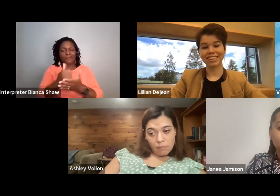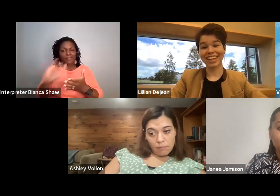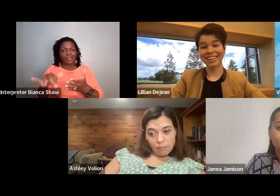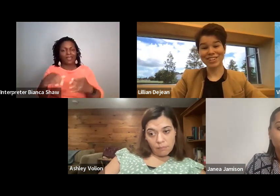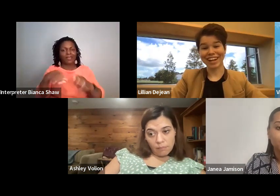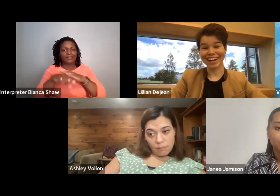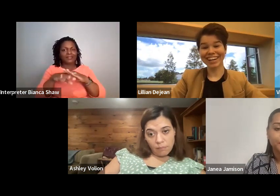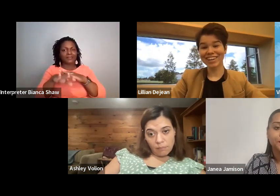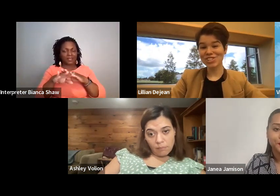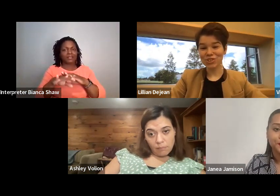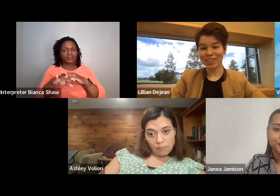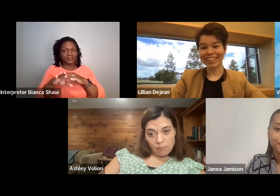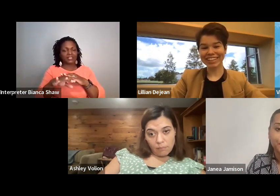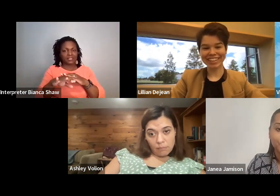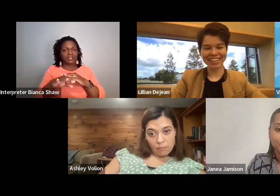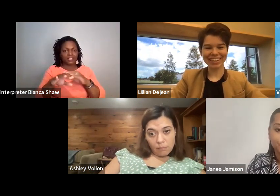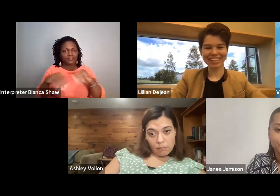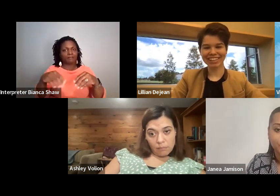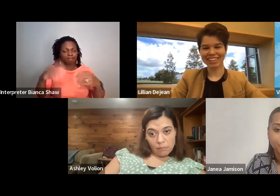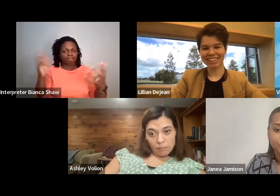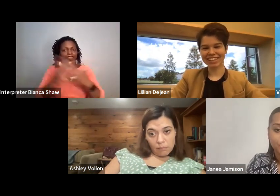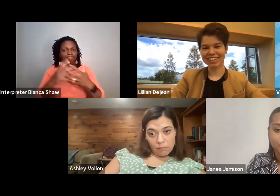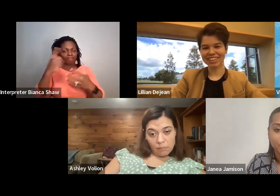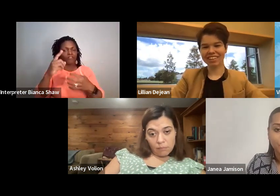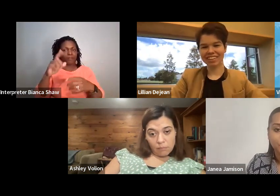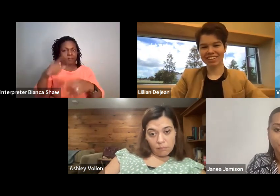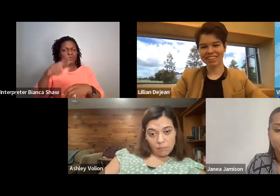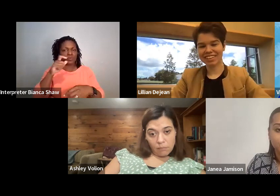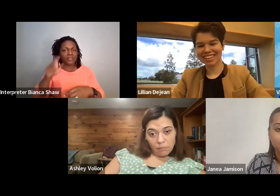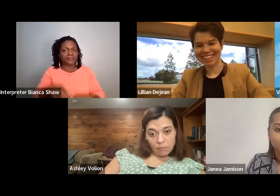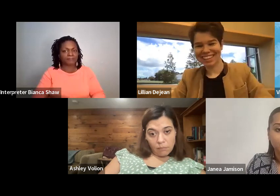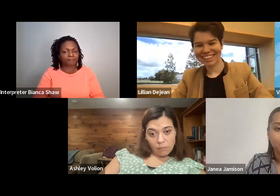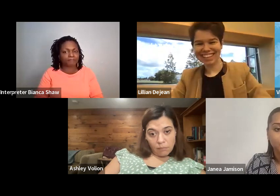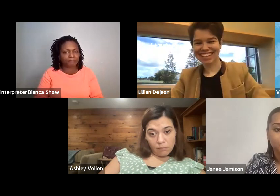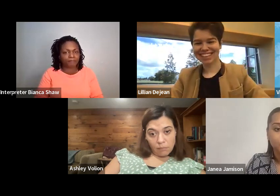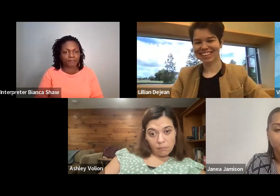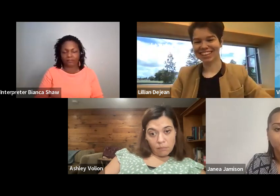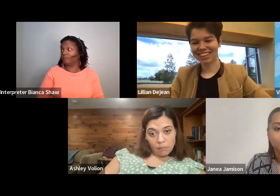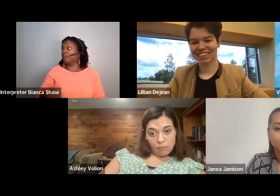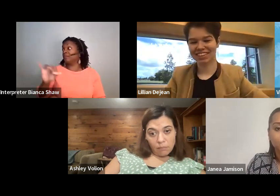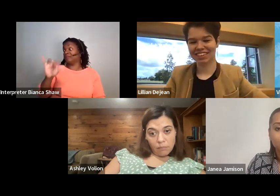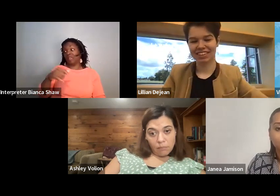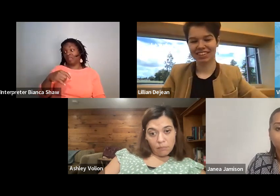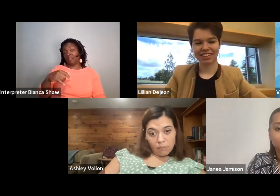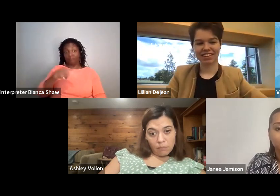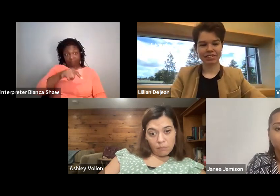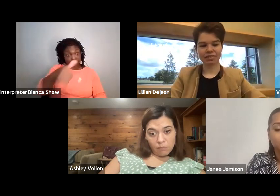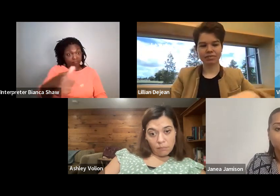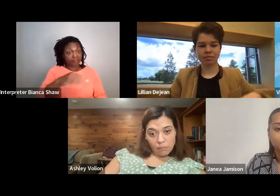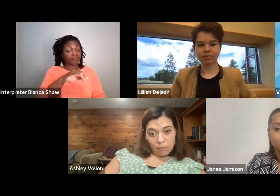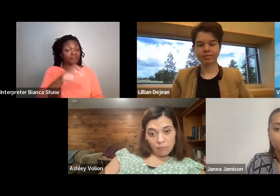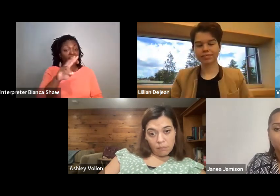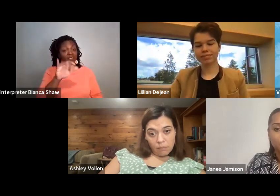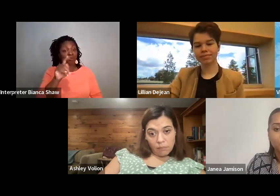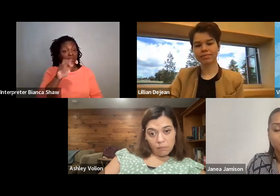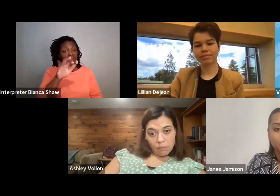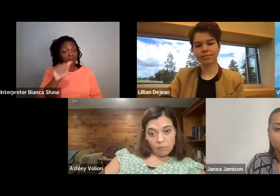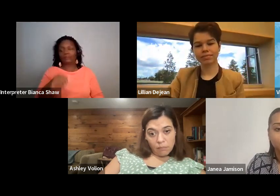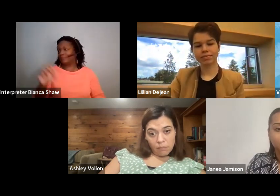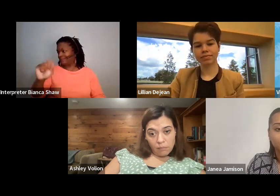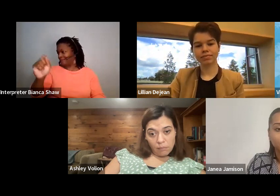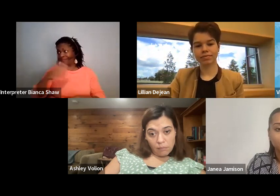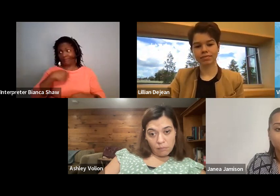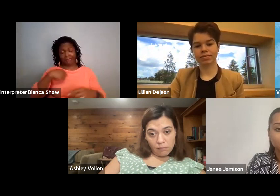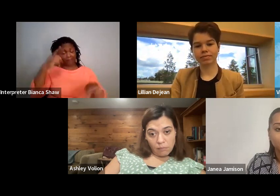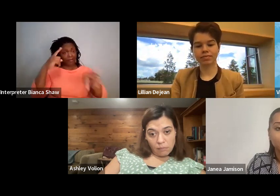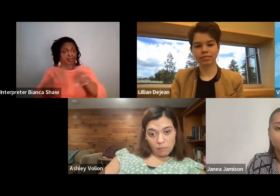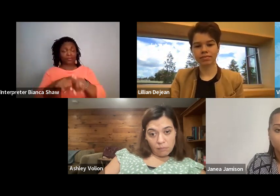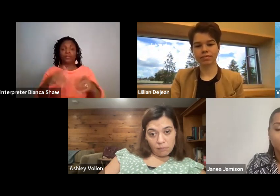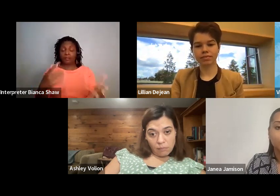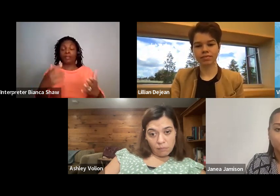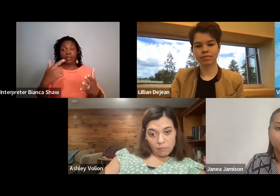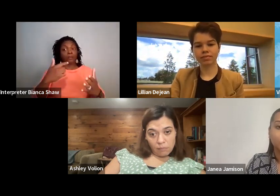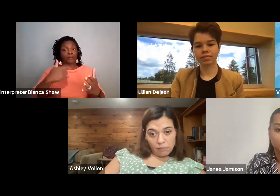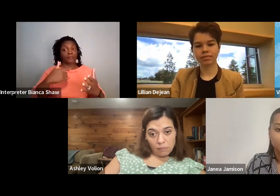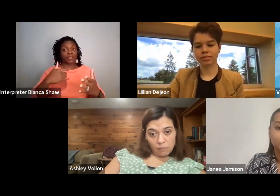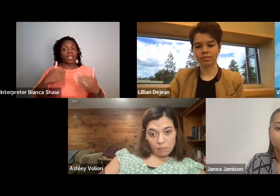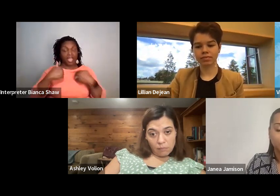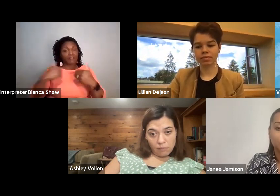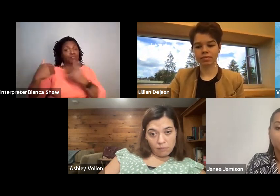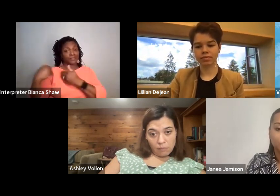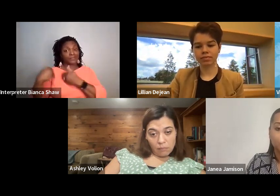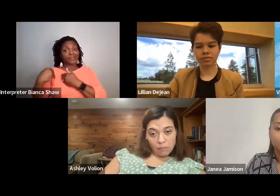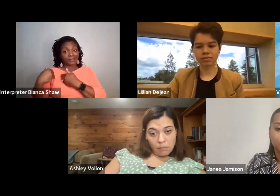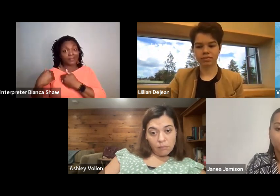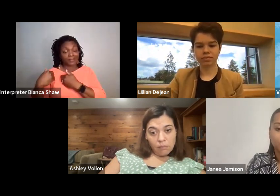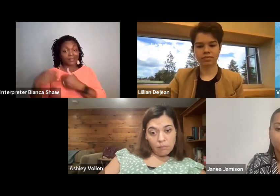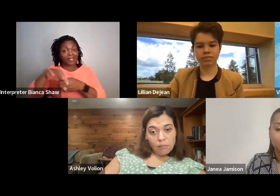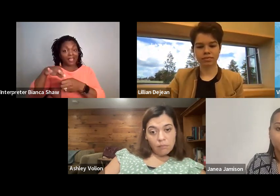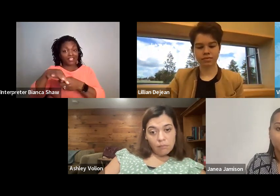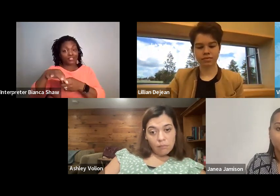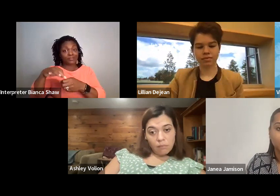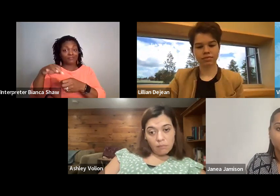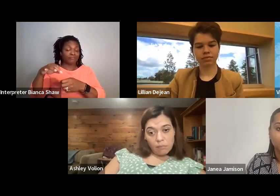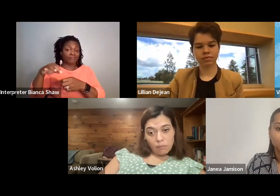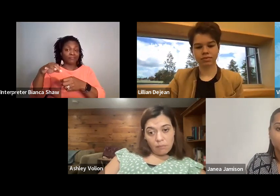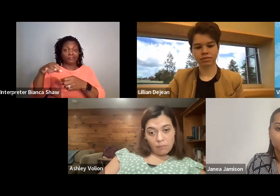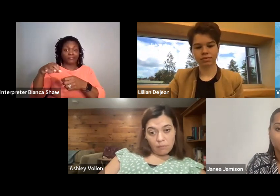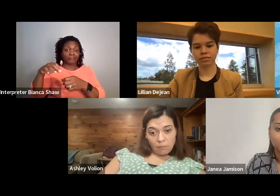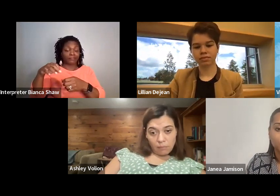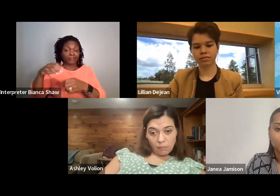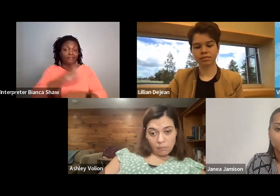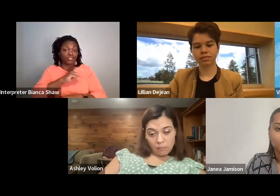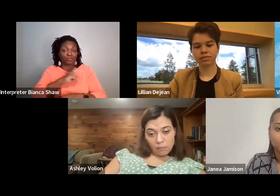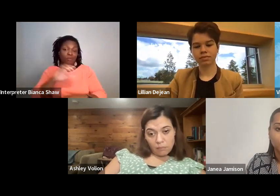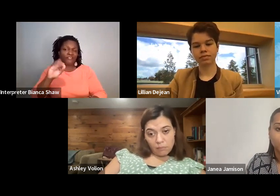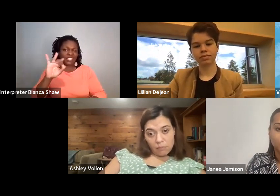Thank you, Janet Tori. Well, I would pack those so much of what has been said already, and I think certainly the general consensus that there is a responsibility of election officials to to not only understand the law but enforce it in a way